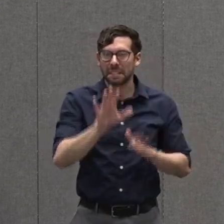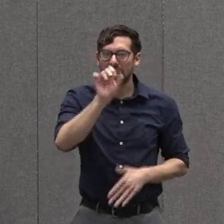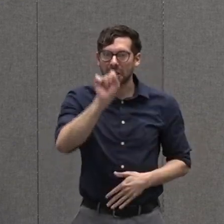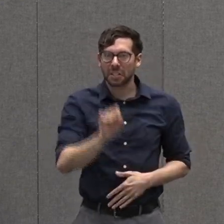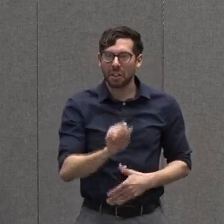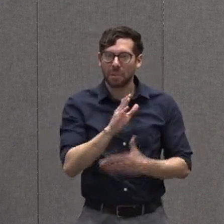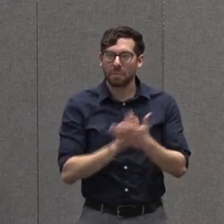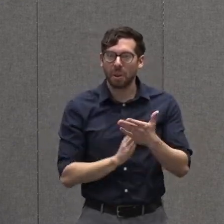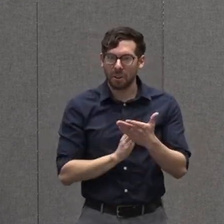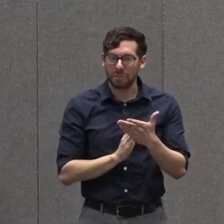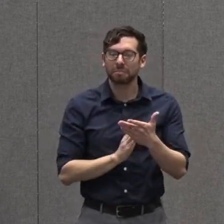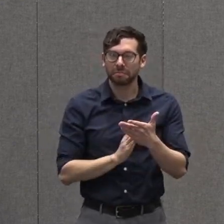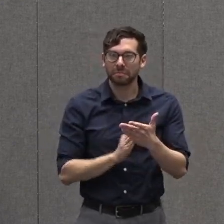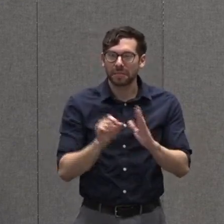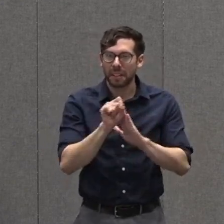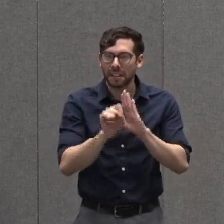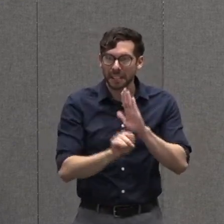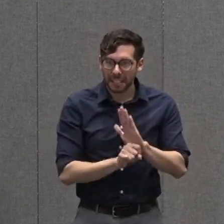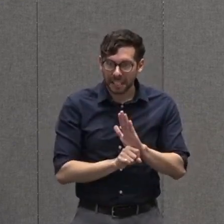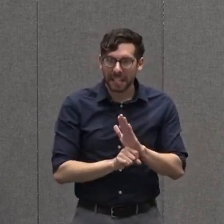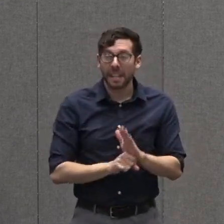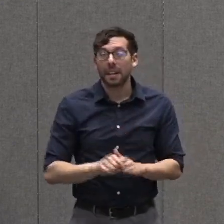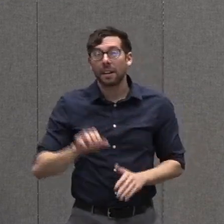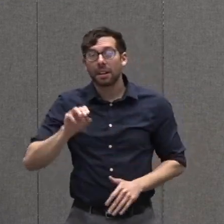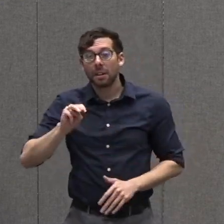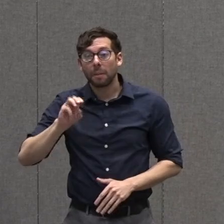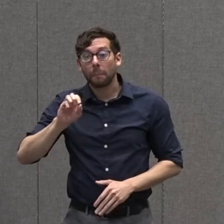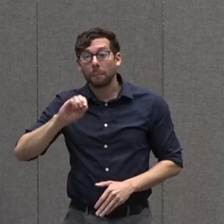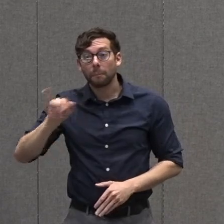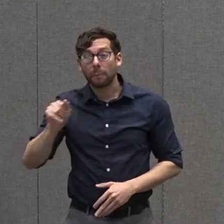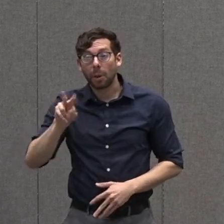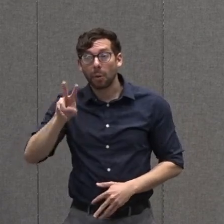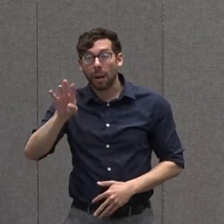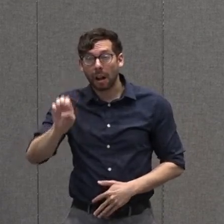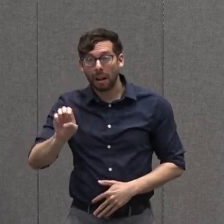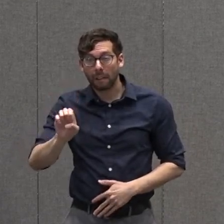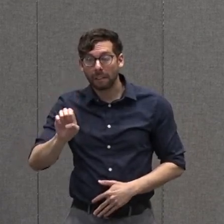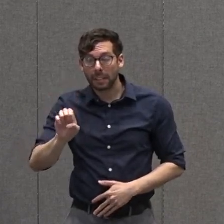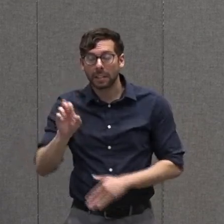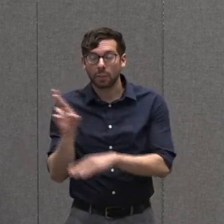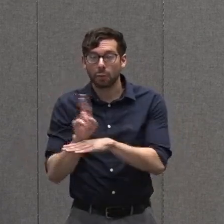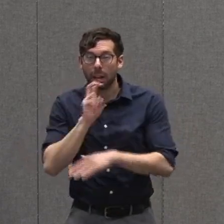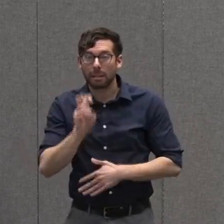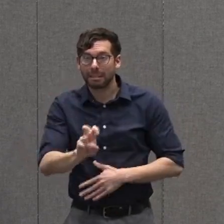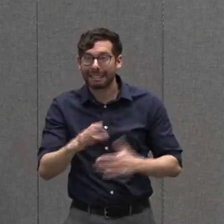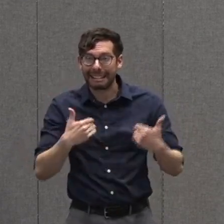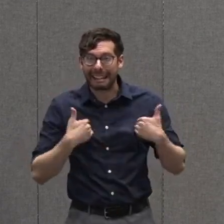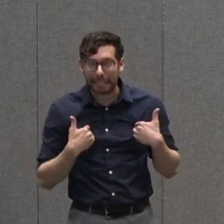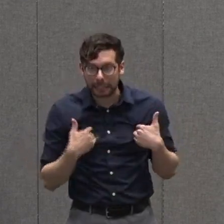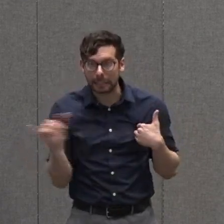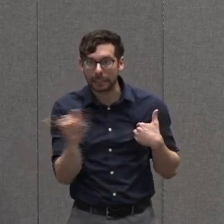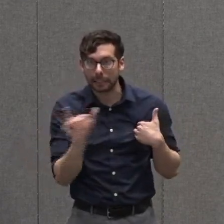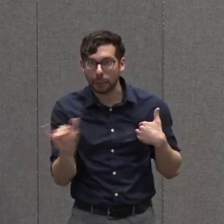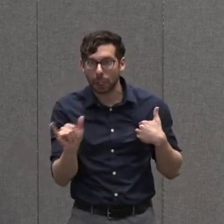This one has a very distinct shape to his, or her head. That head has a very interesting, especially like,